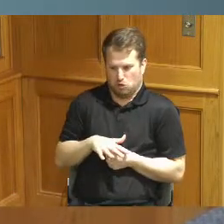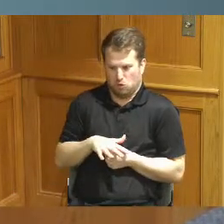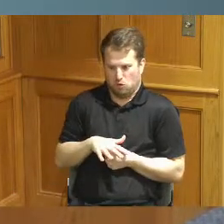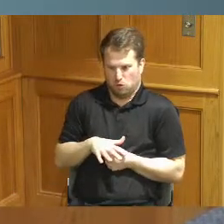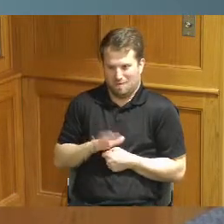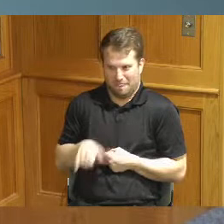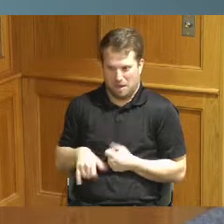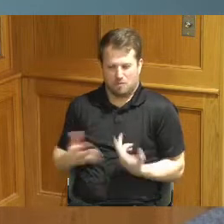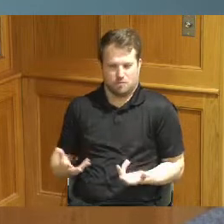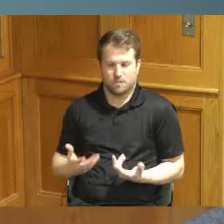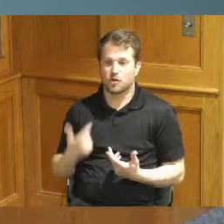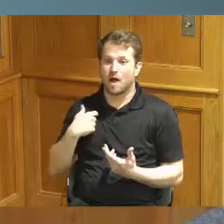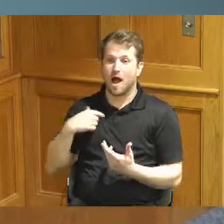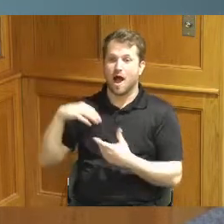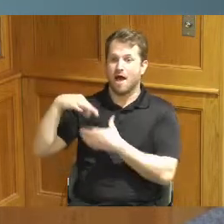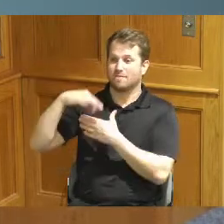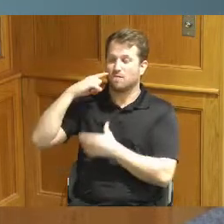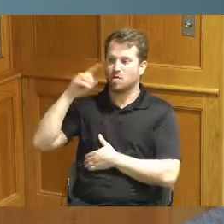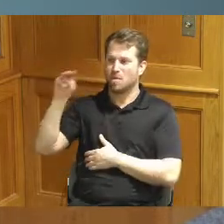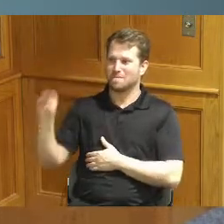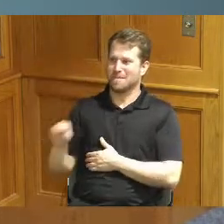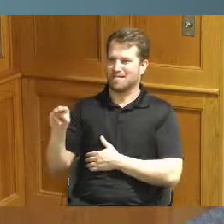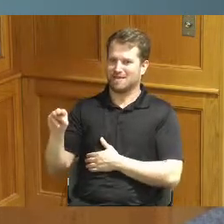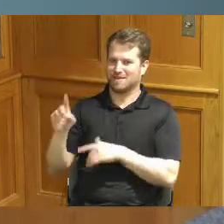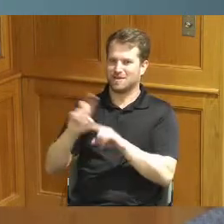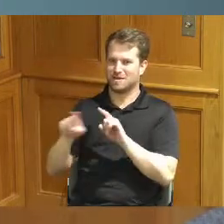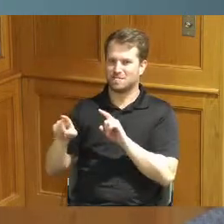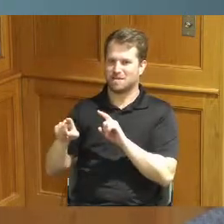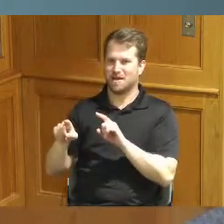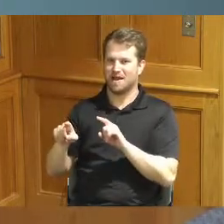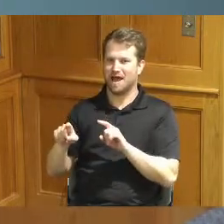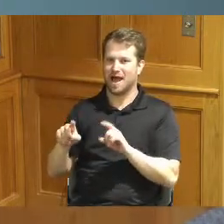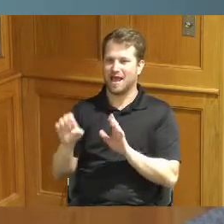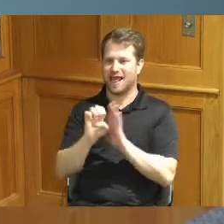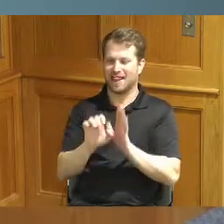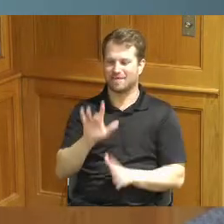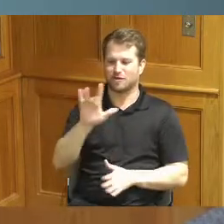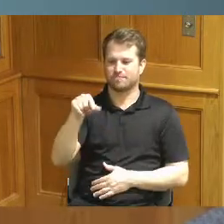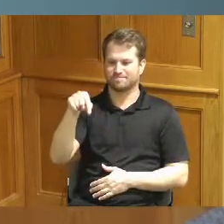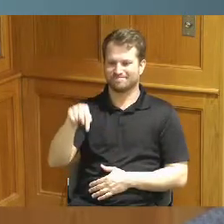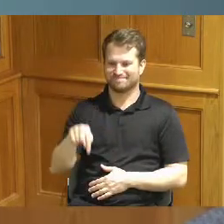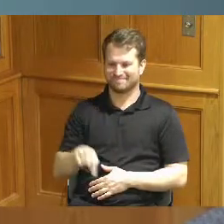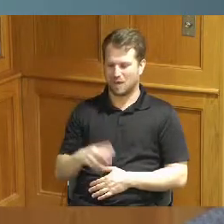I vote on millions and then I get on the elevator push down and I'm outside and somebody's laying